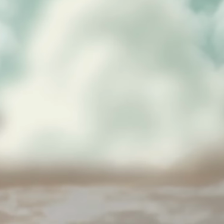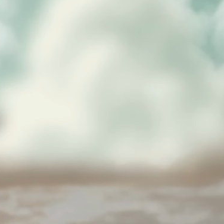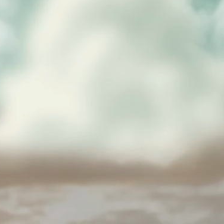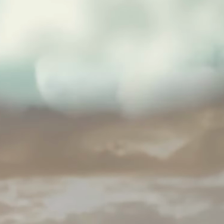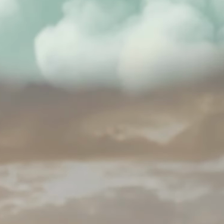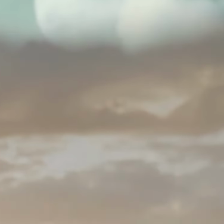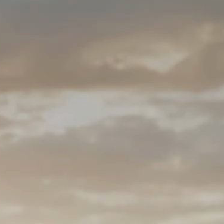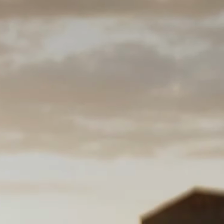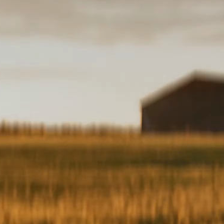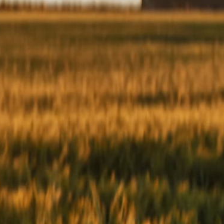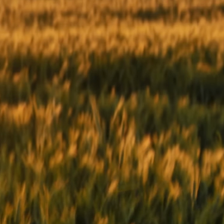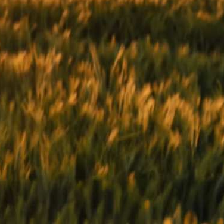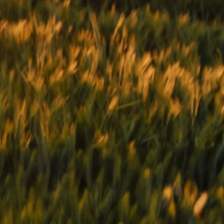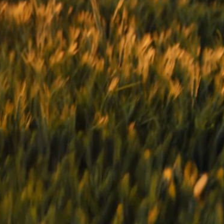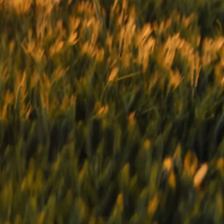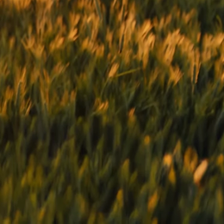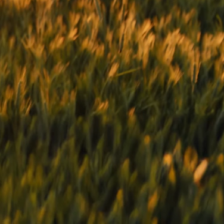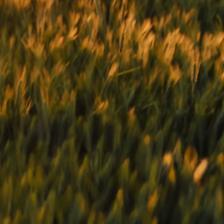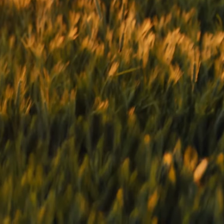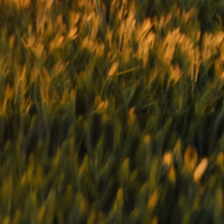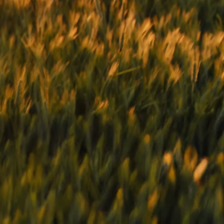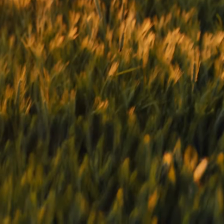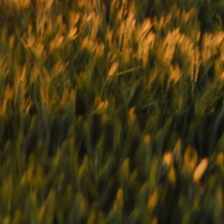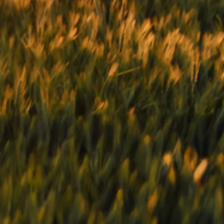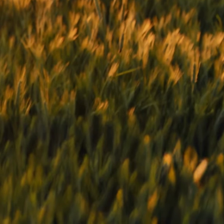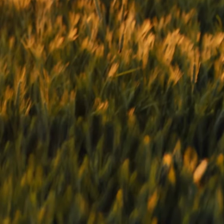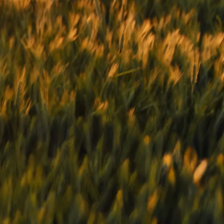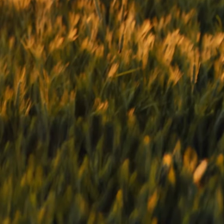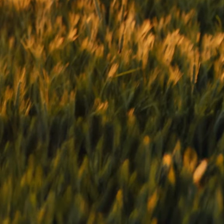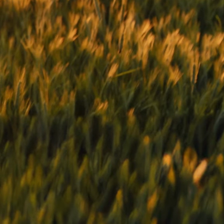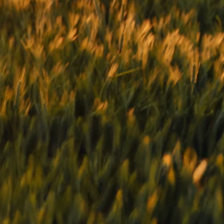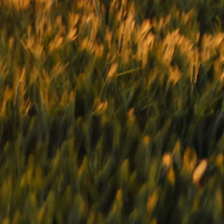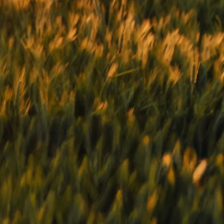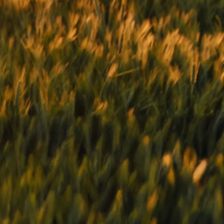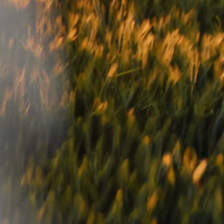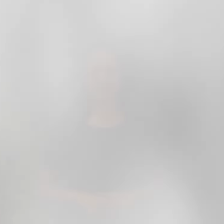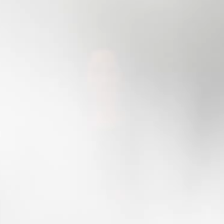Soft [Click] Soft